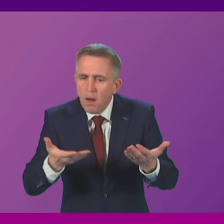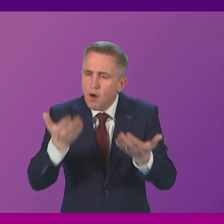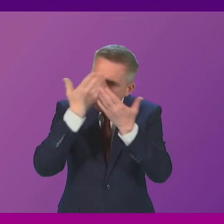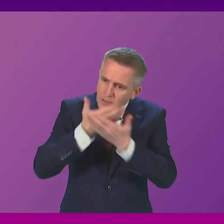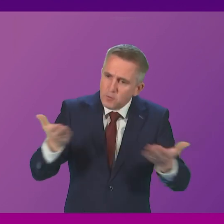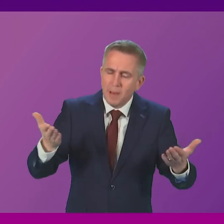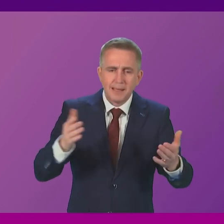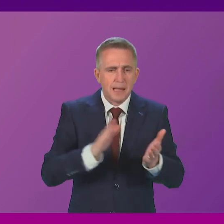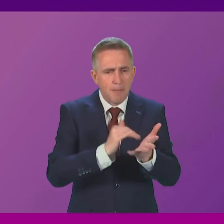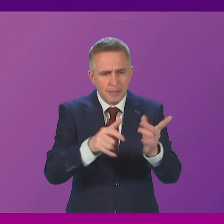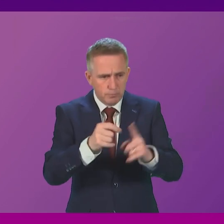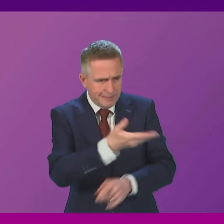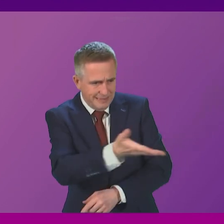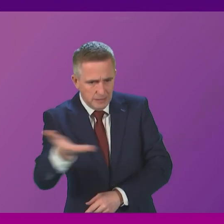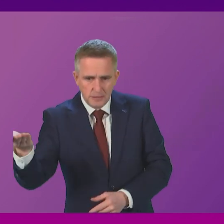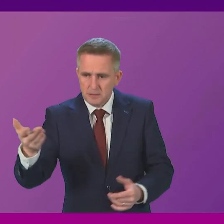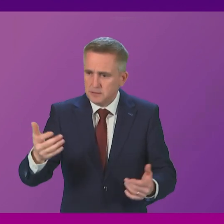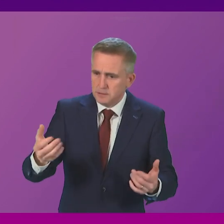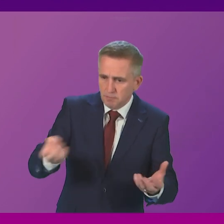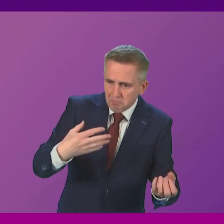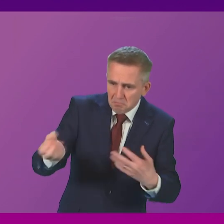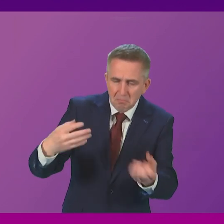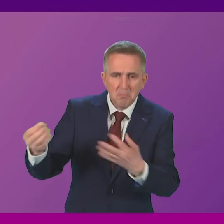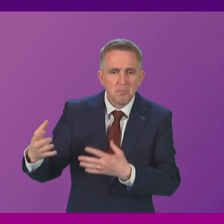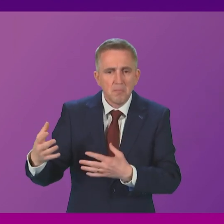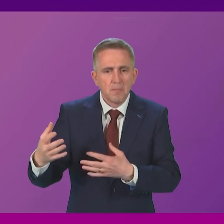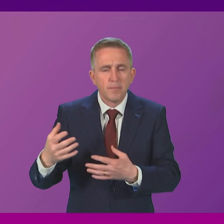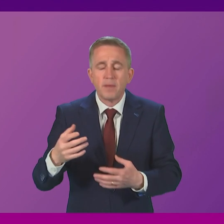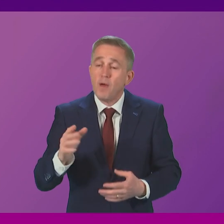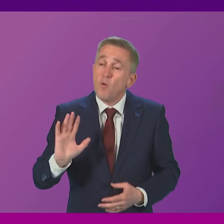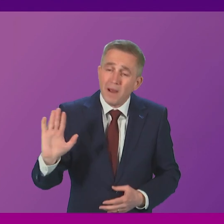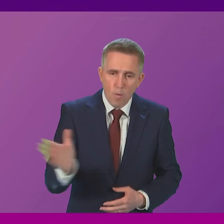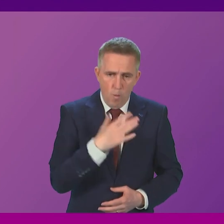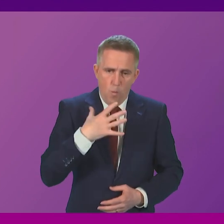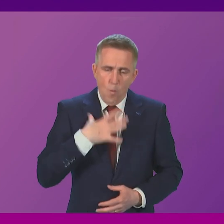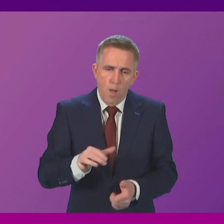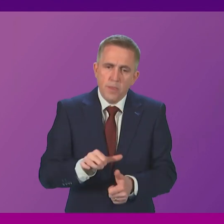My starting point will always be that we all want the best for Scotland and the people